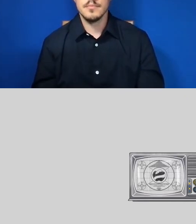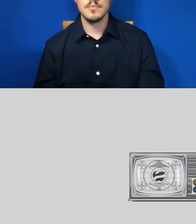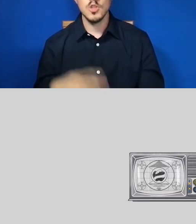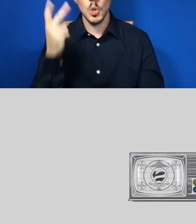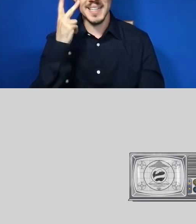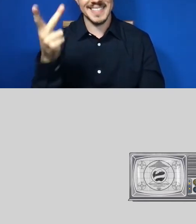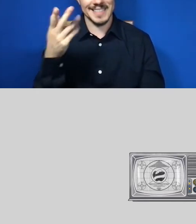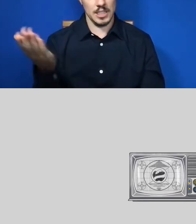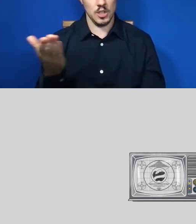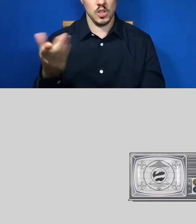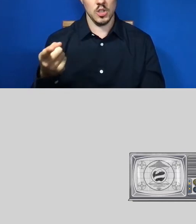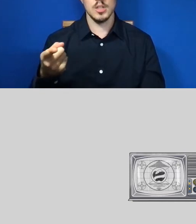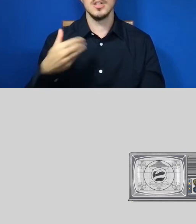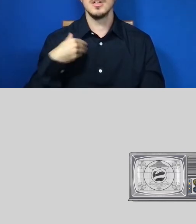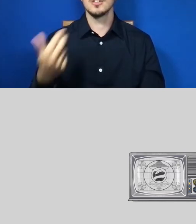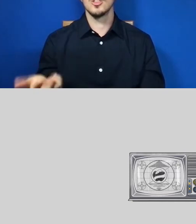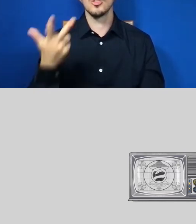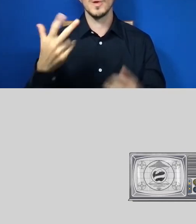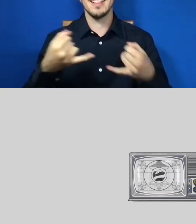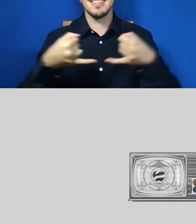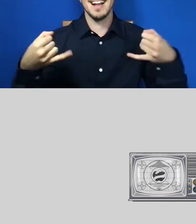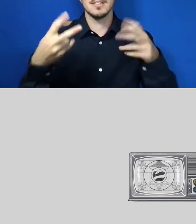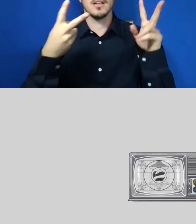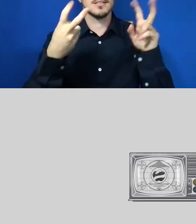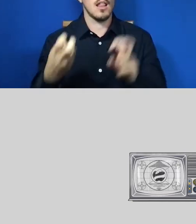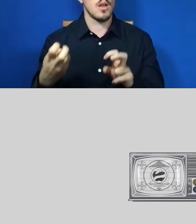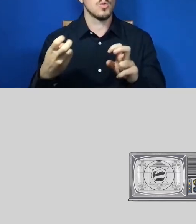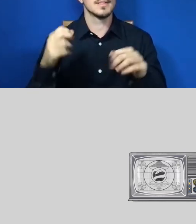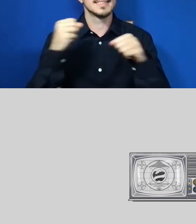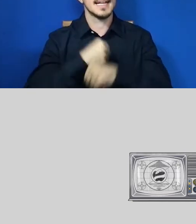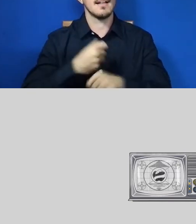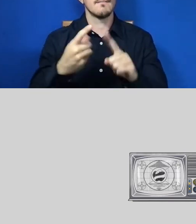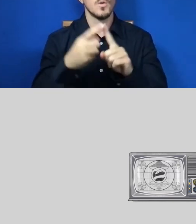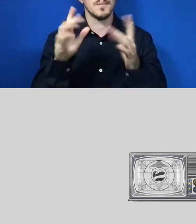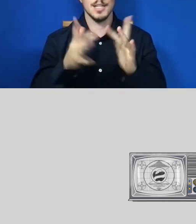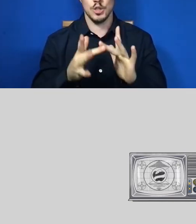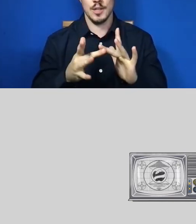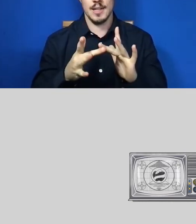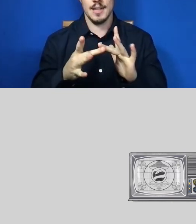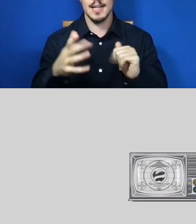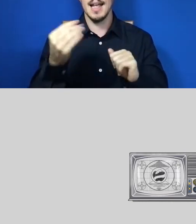You can see here that in just three lines, you can download data from the Internet